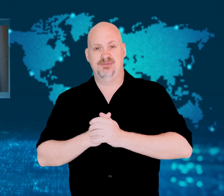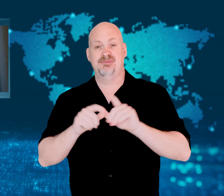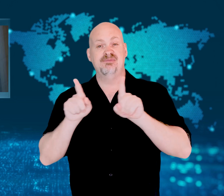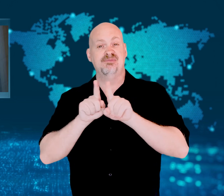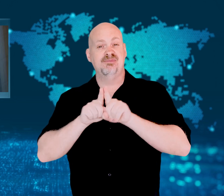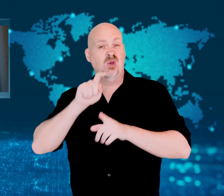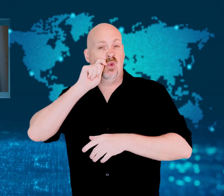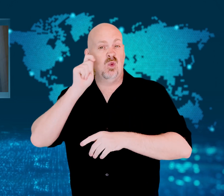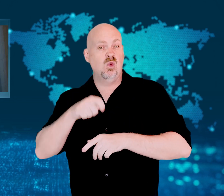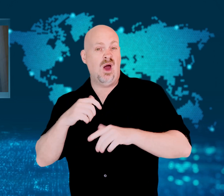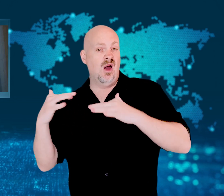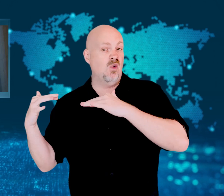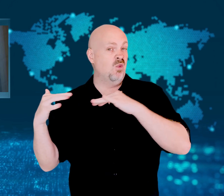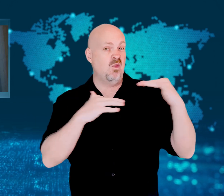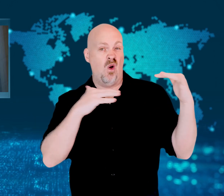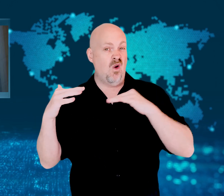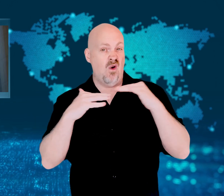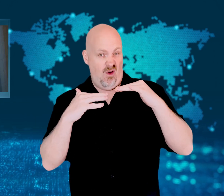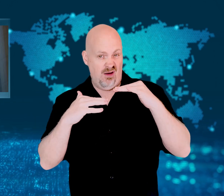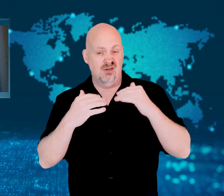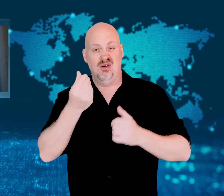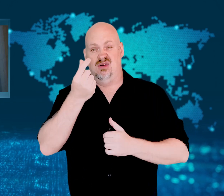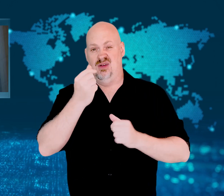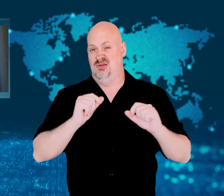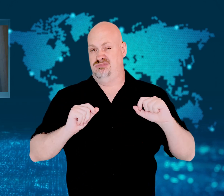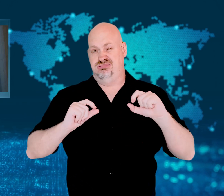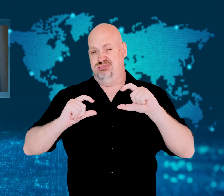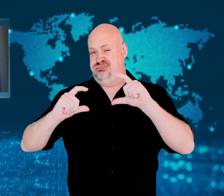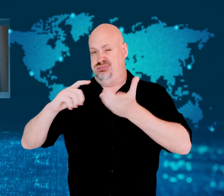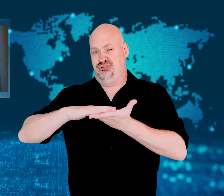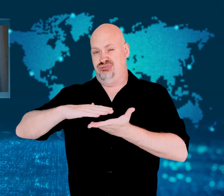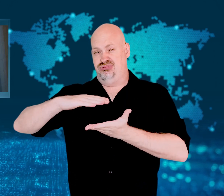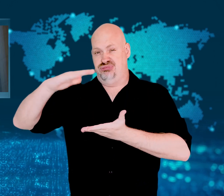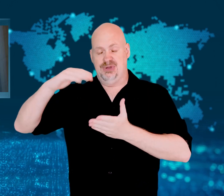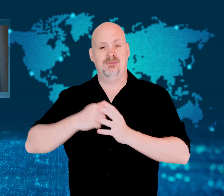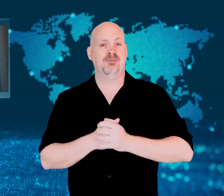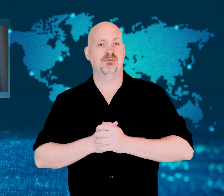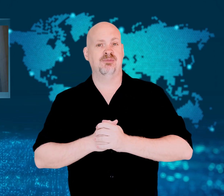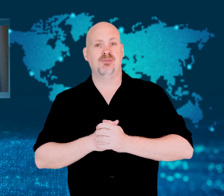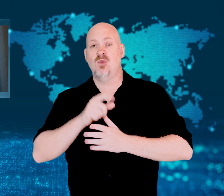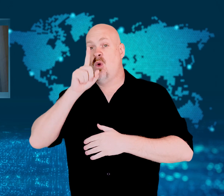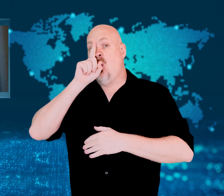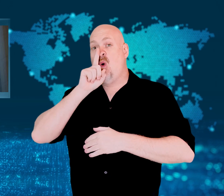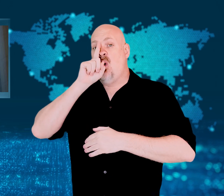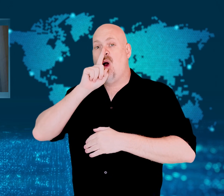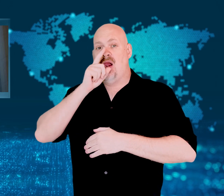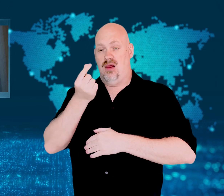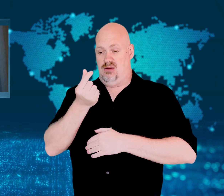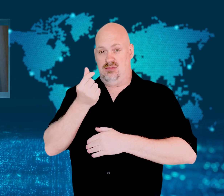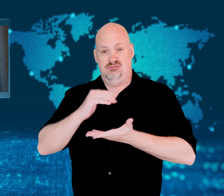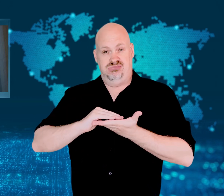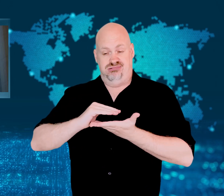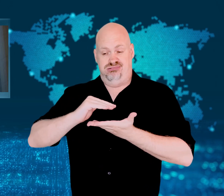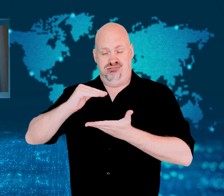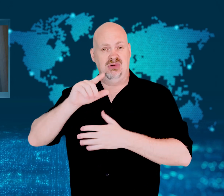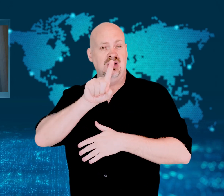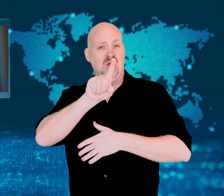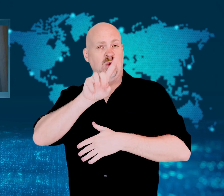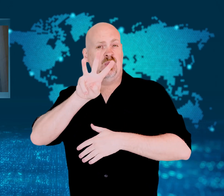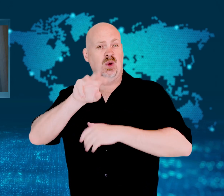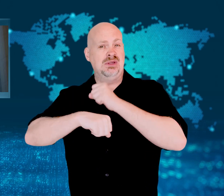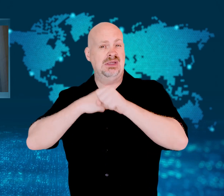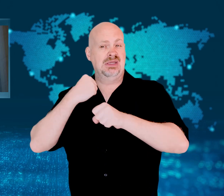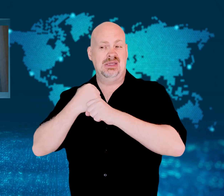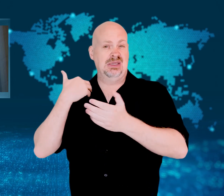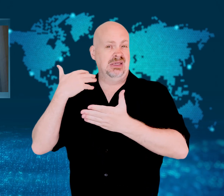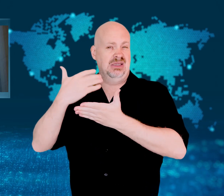Oil prices rose to a 13-year high, and though they have settled slightly,